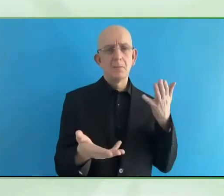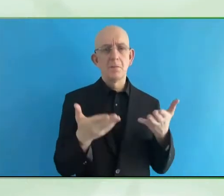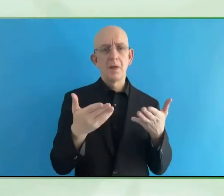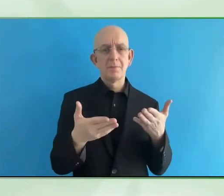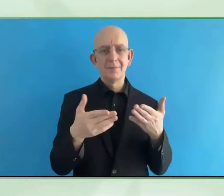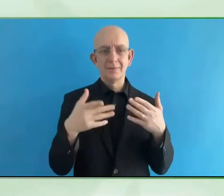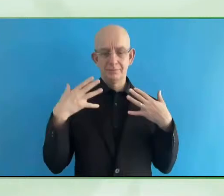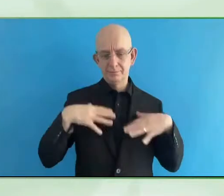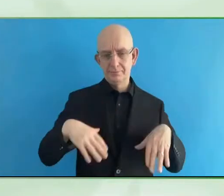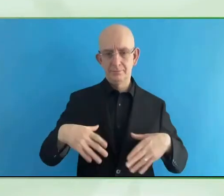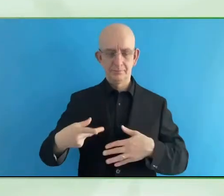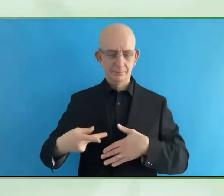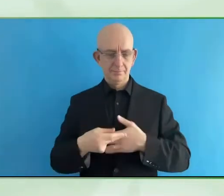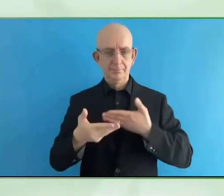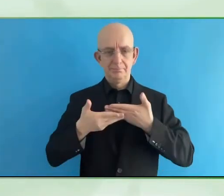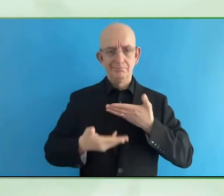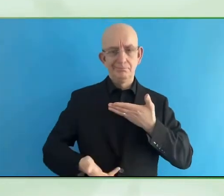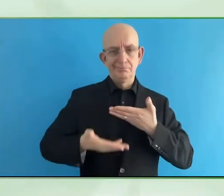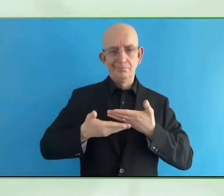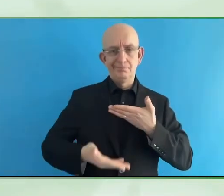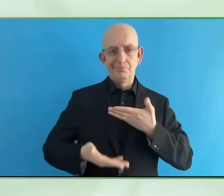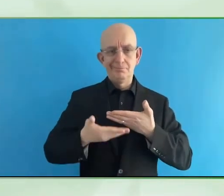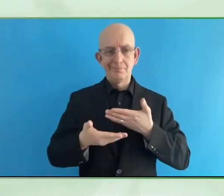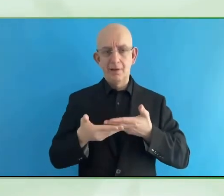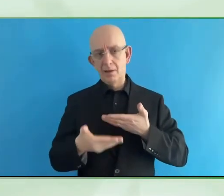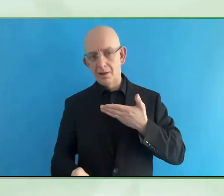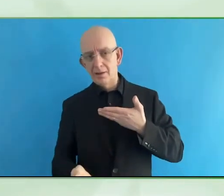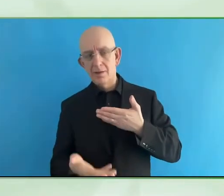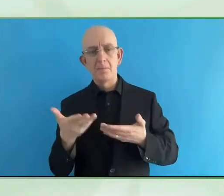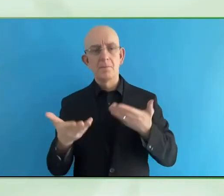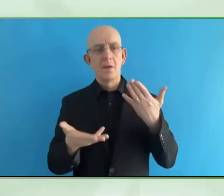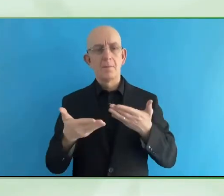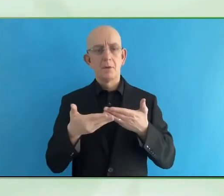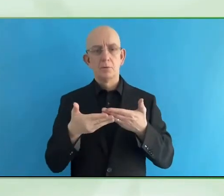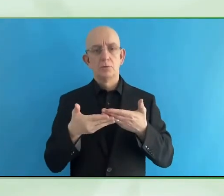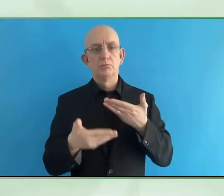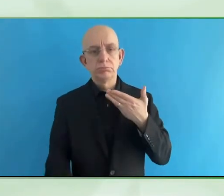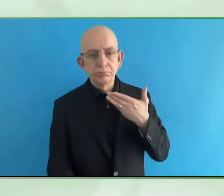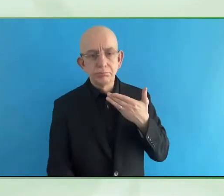It is very complicated to scale back.